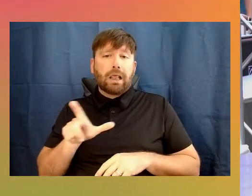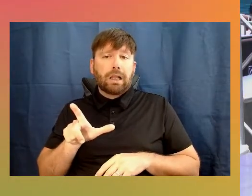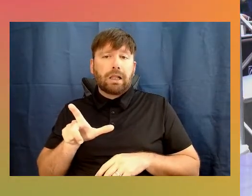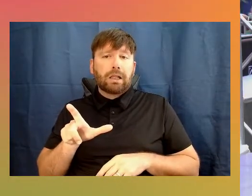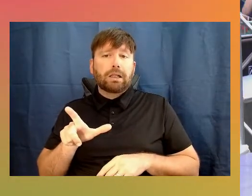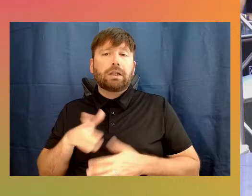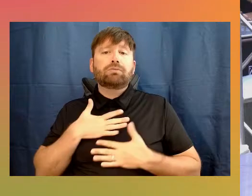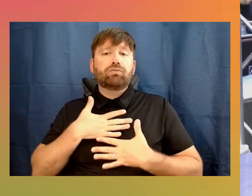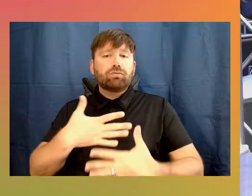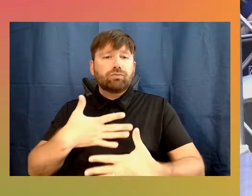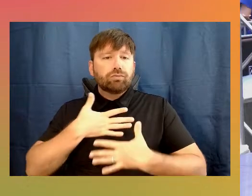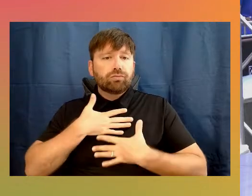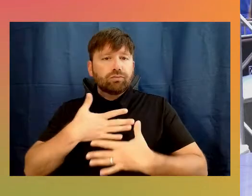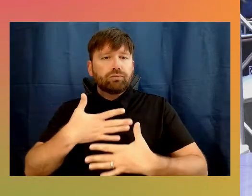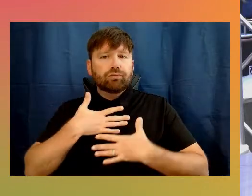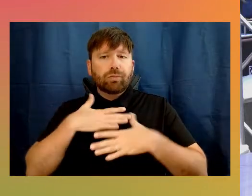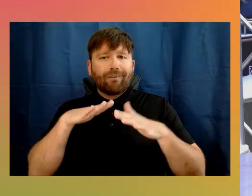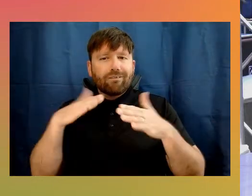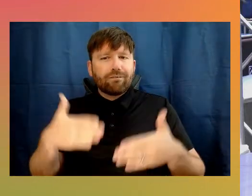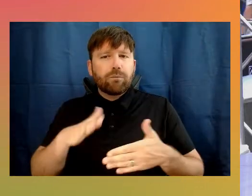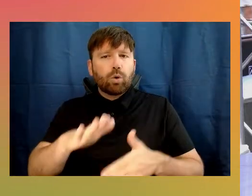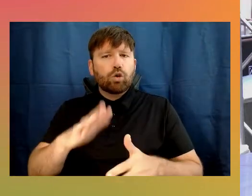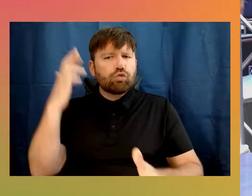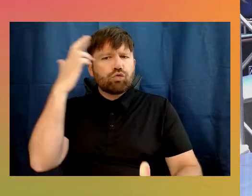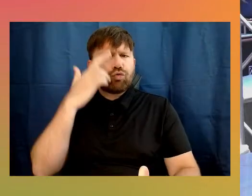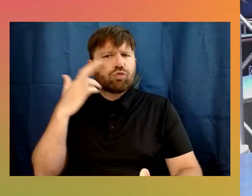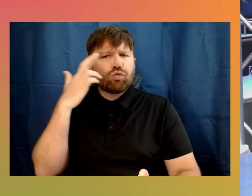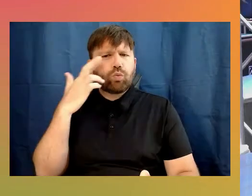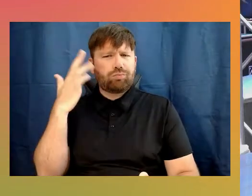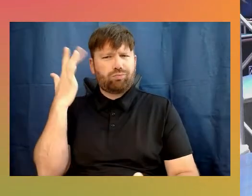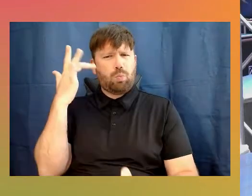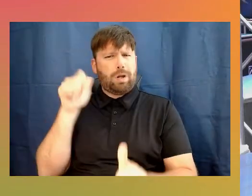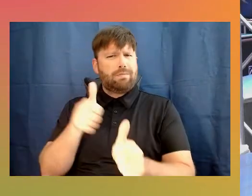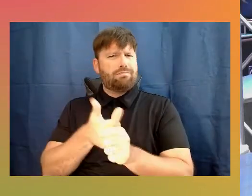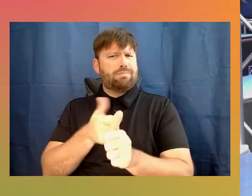SINK THE HIPS BACK ON THE HEELS.